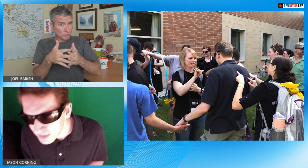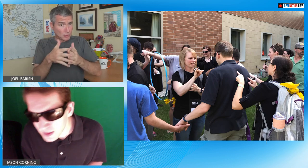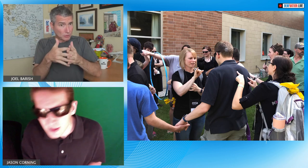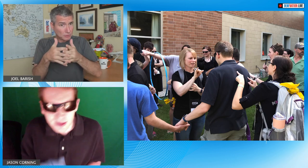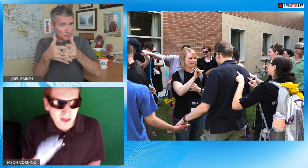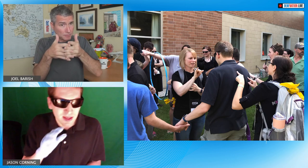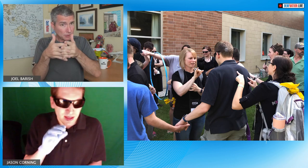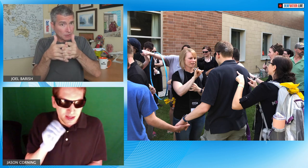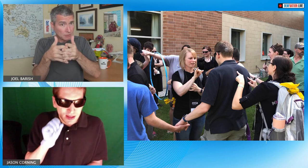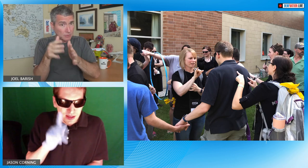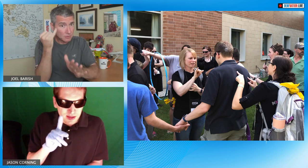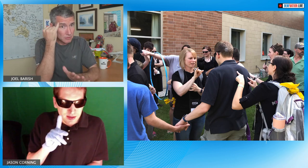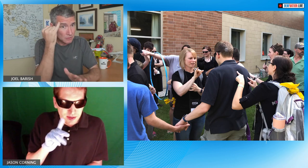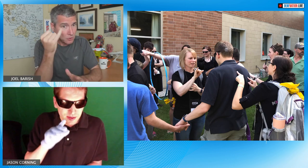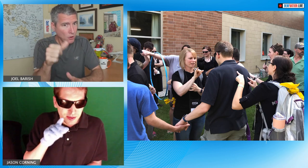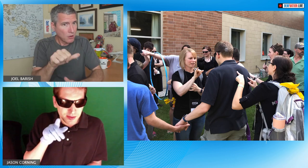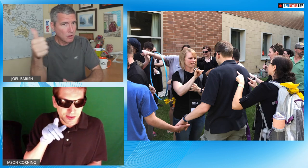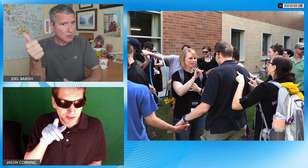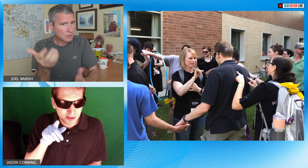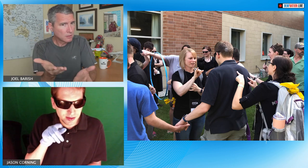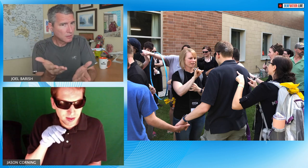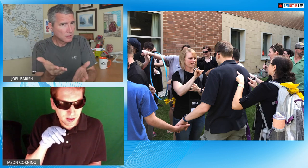did it start in America or somewhere else?